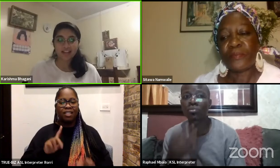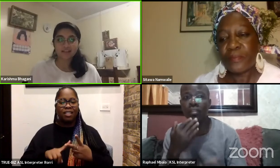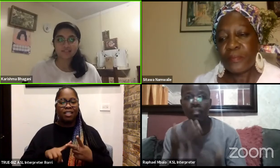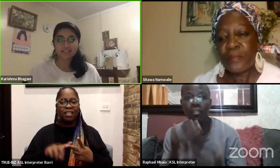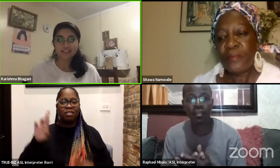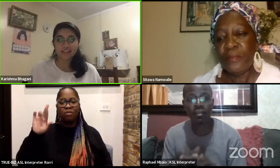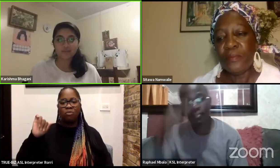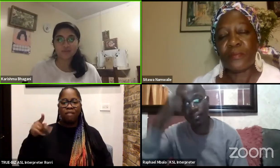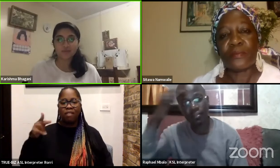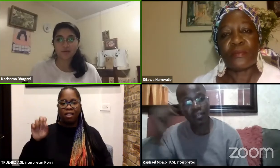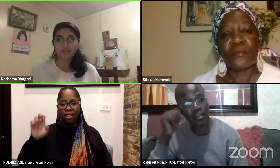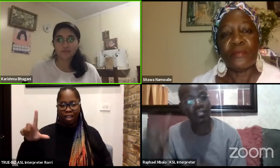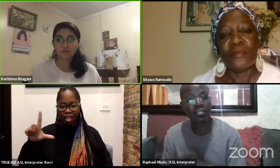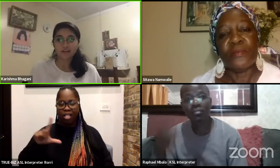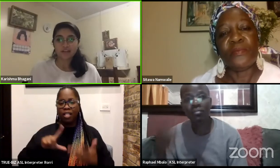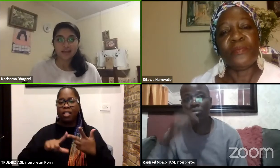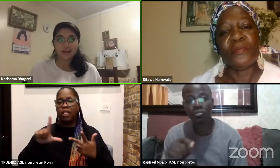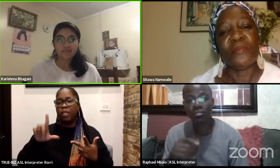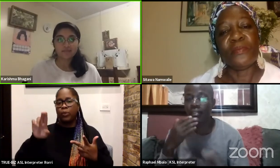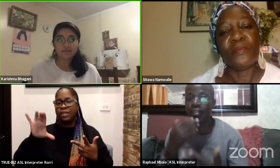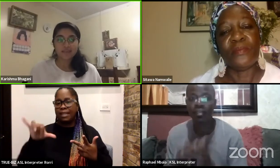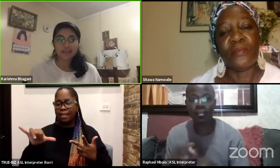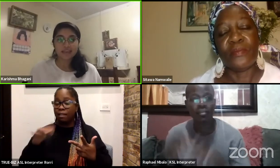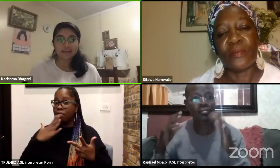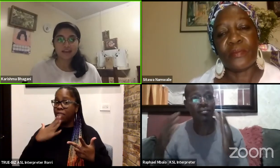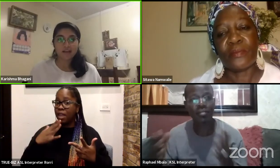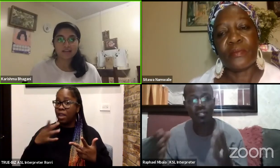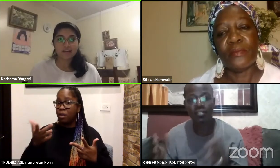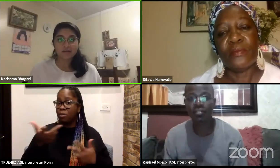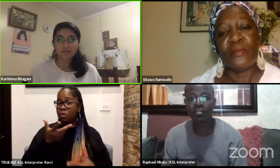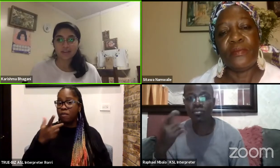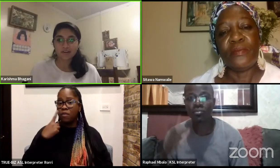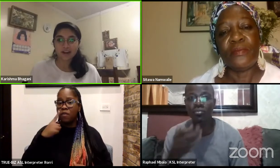and Lucy, thank you so much for being here